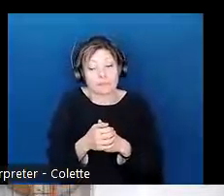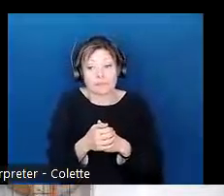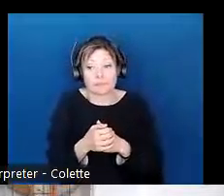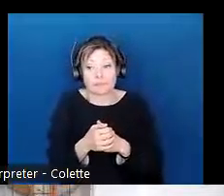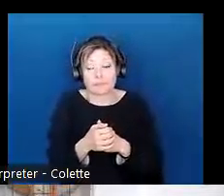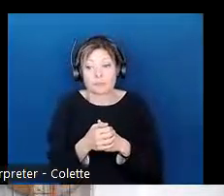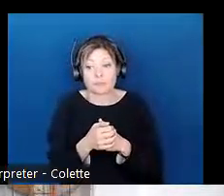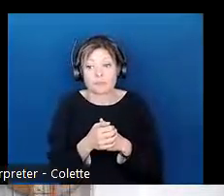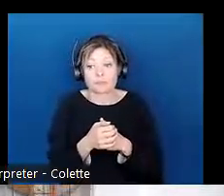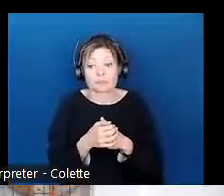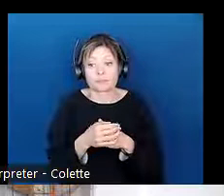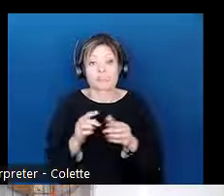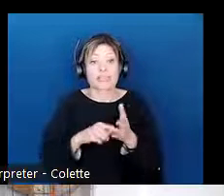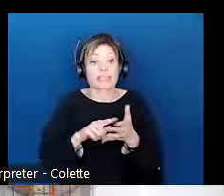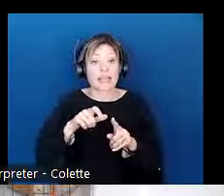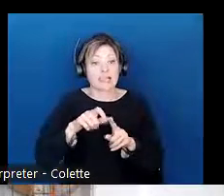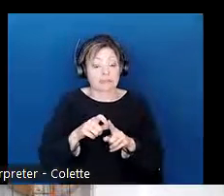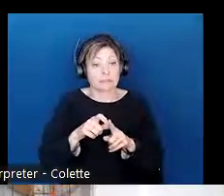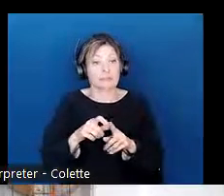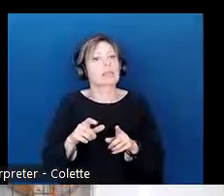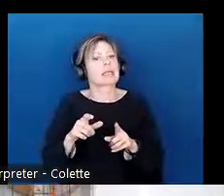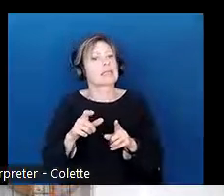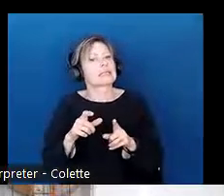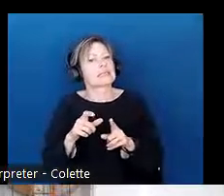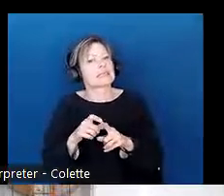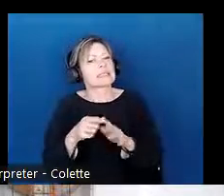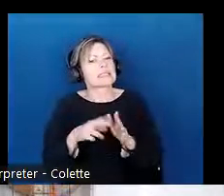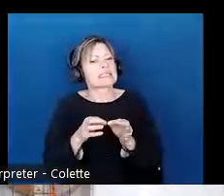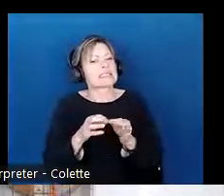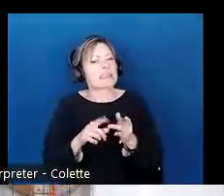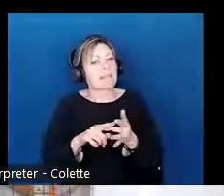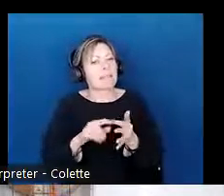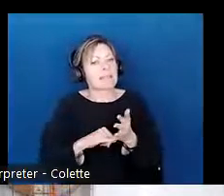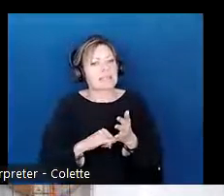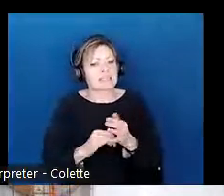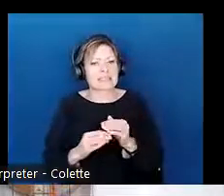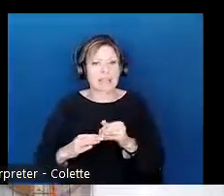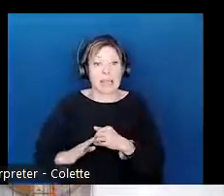at Denbies Hillside which is you know it's not a very steep gradient It's relatively